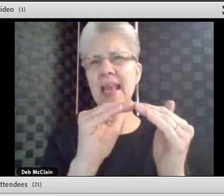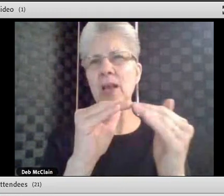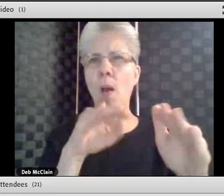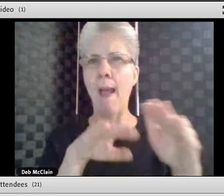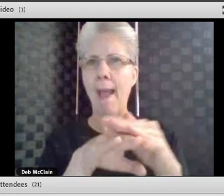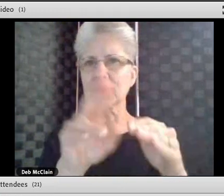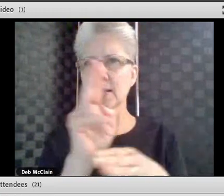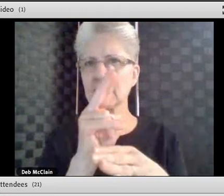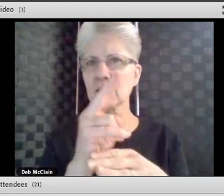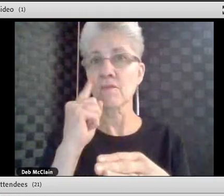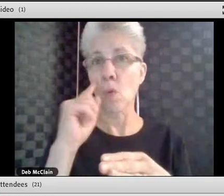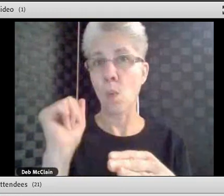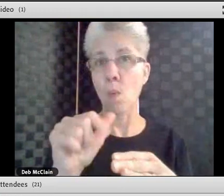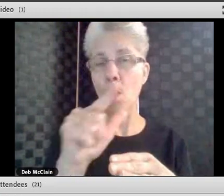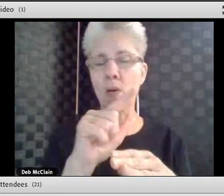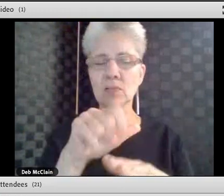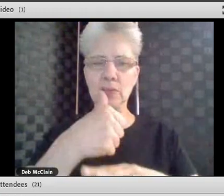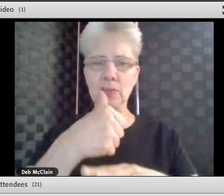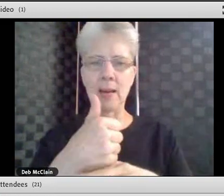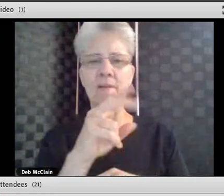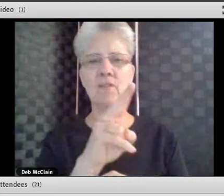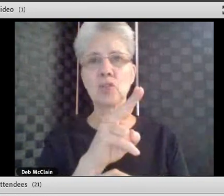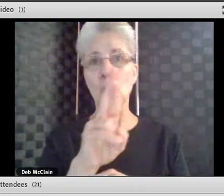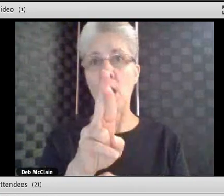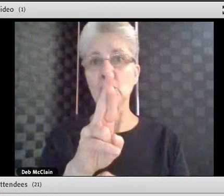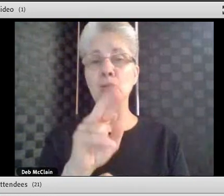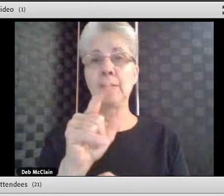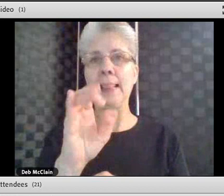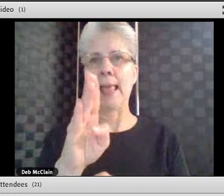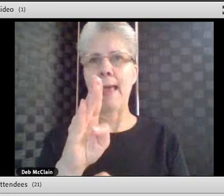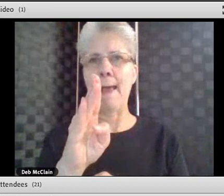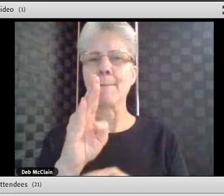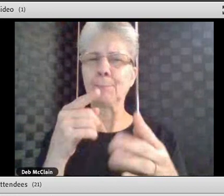And so setting up a virtual-reality lab, to get to the point, is a way to test this.